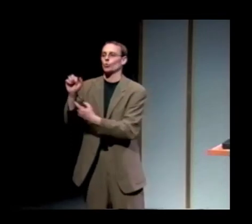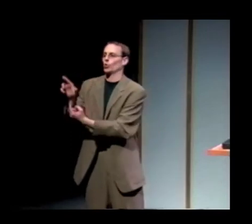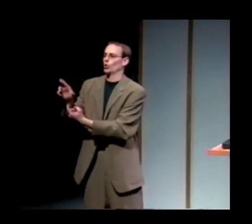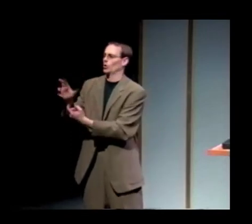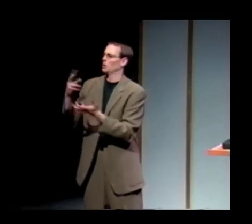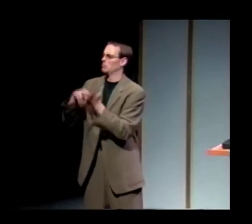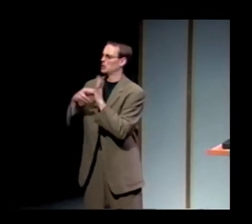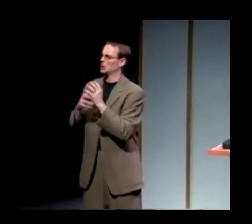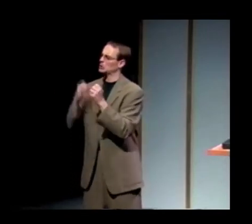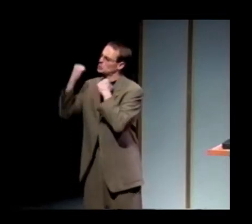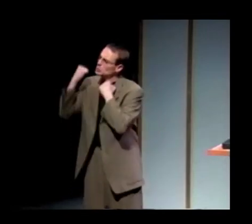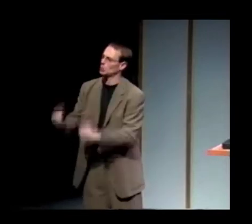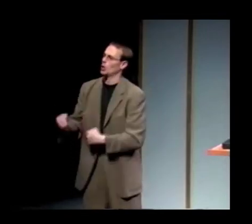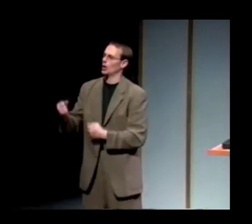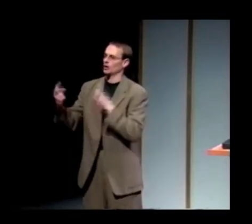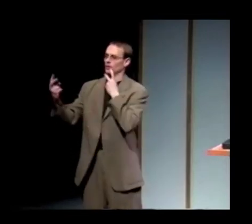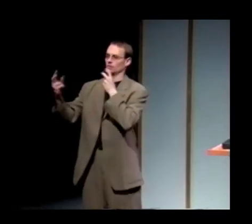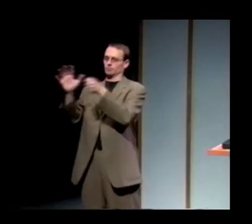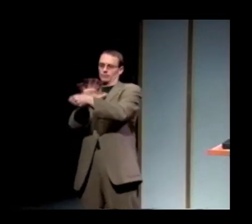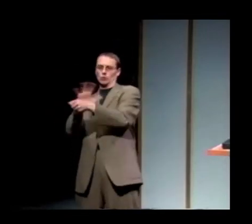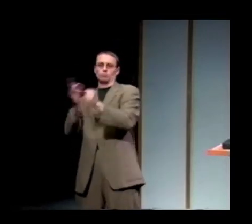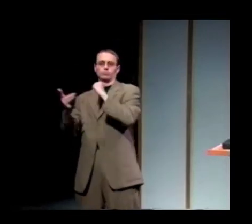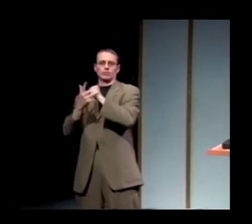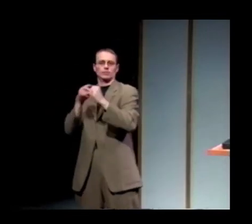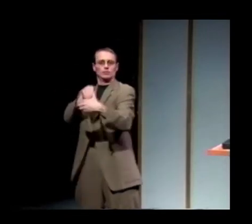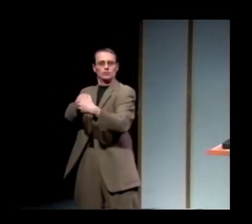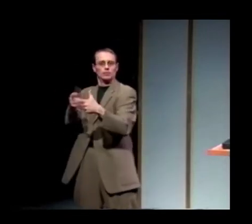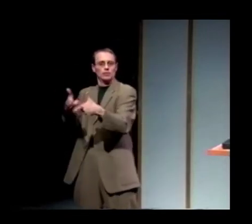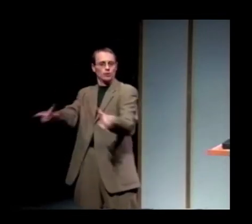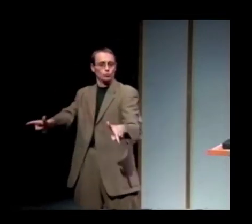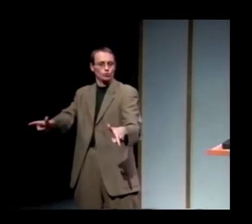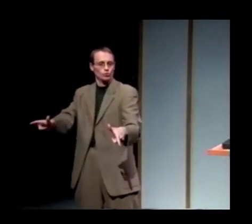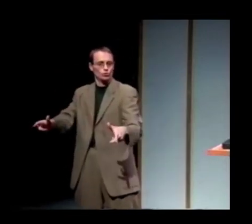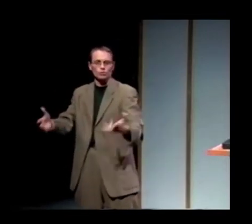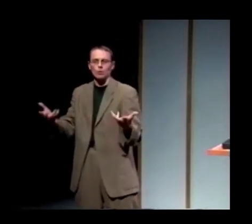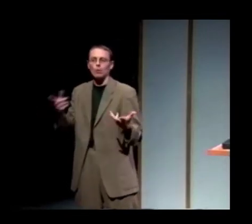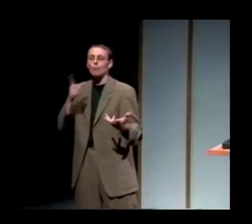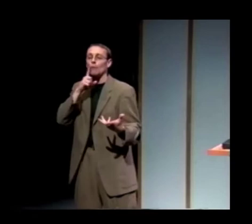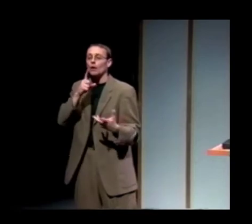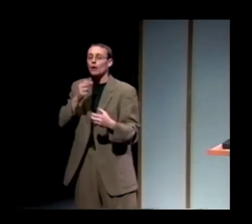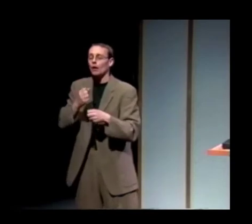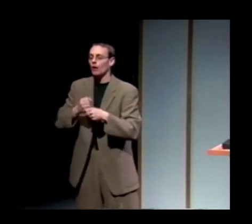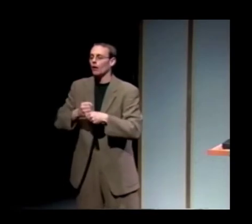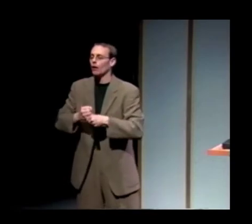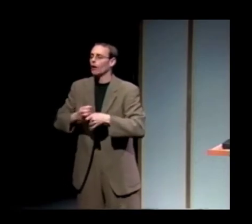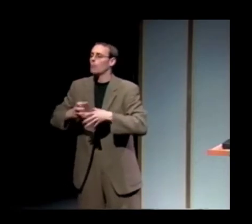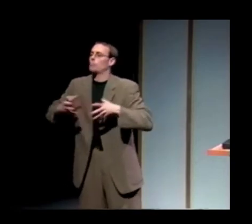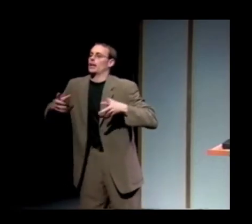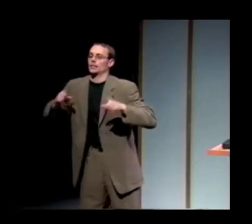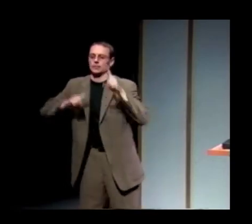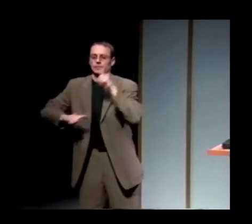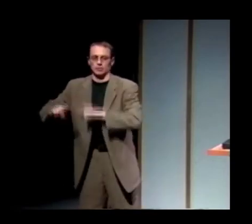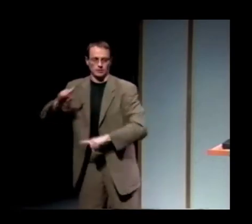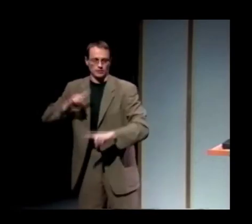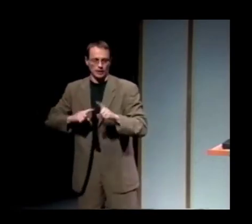HE TALKED ABOUT THE VISUAL VERNACULAR. STRONG MOVIE TECHNOLOGY INVOLVED,